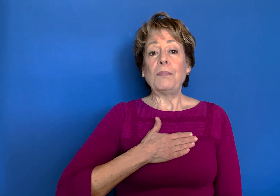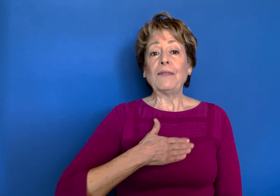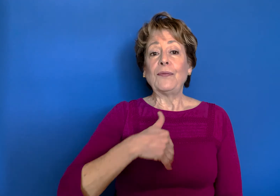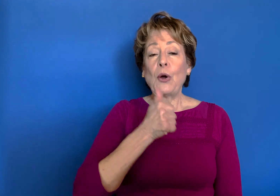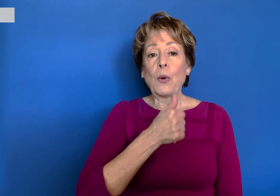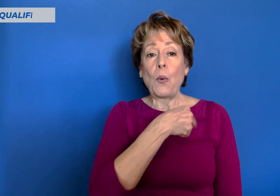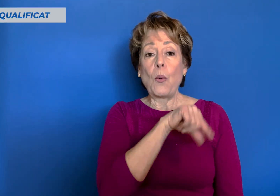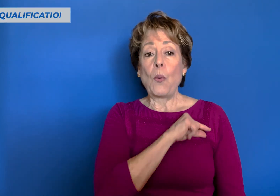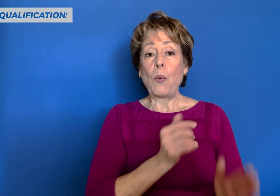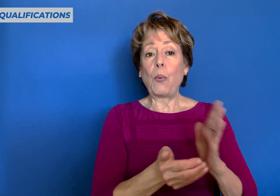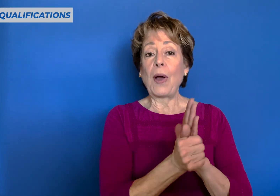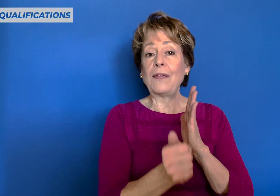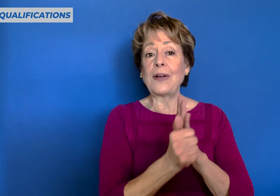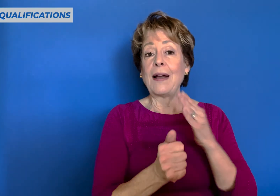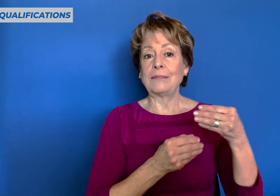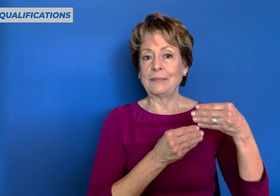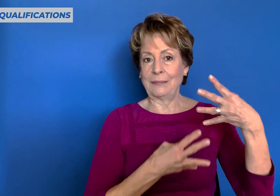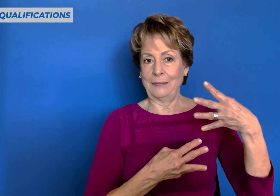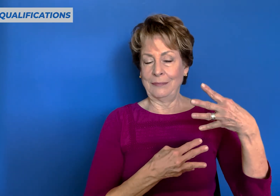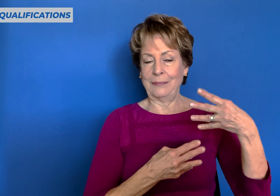Preferred Qualifications: